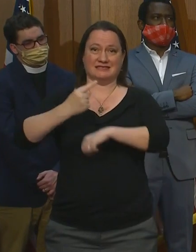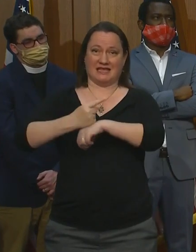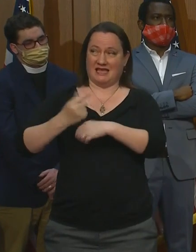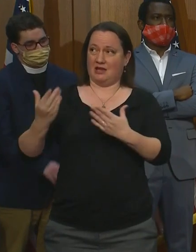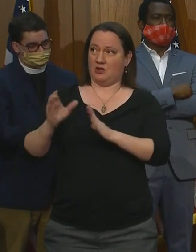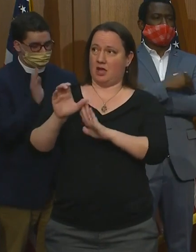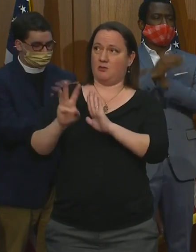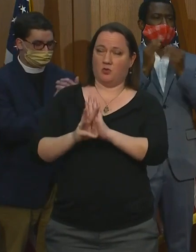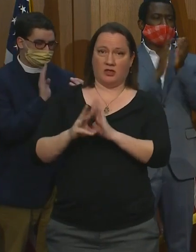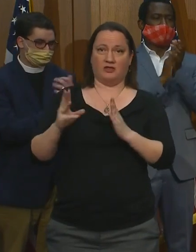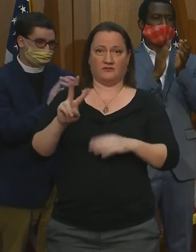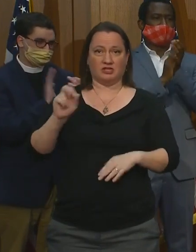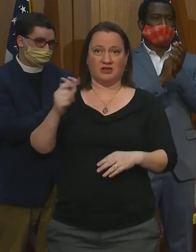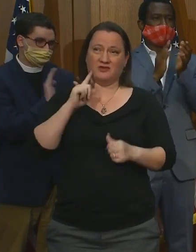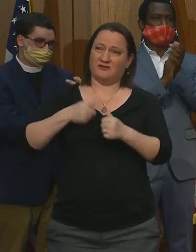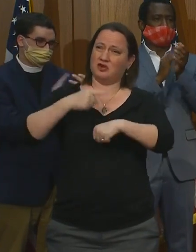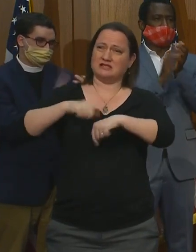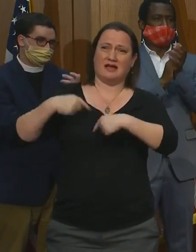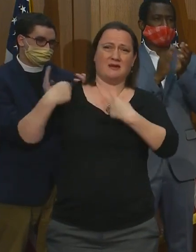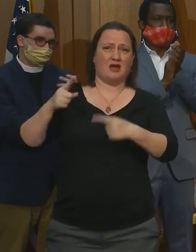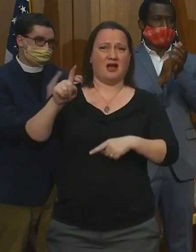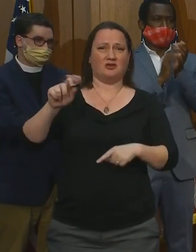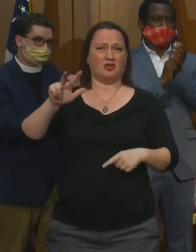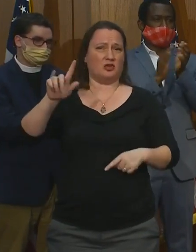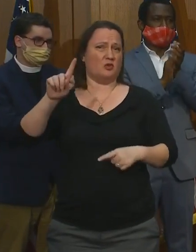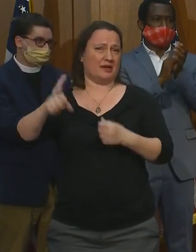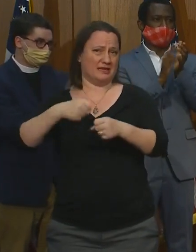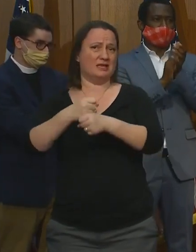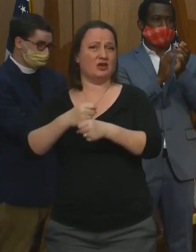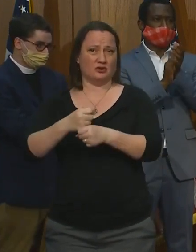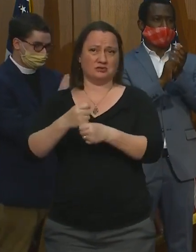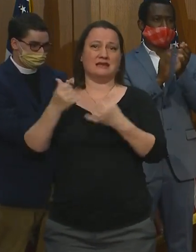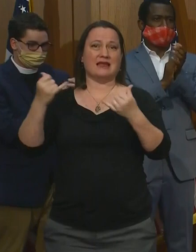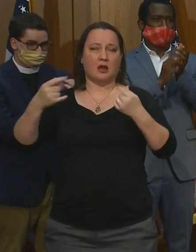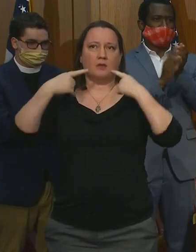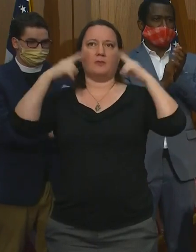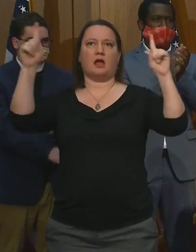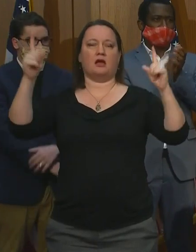LEE JACKSON DAY HERE THE COMMONWEALTH VIRGINIA FOR THE